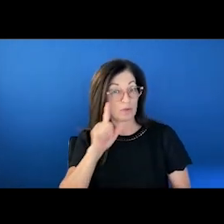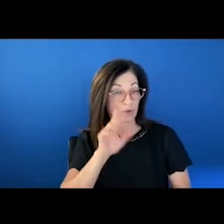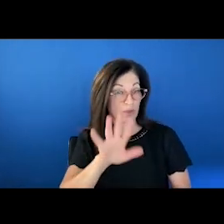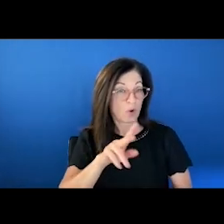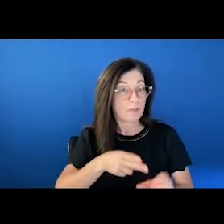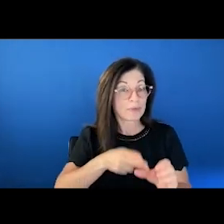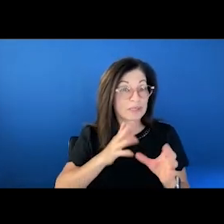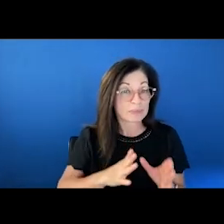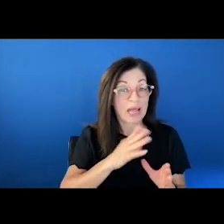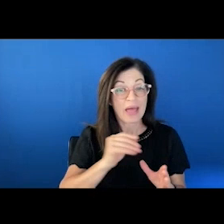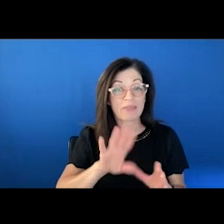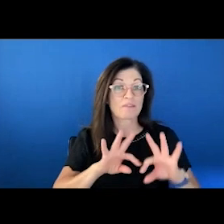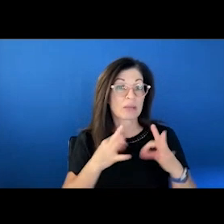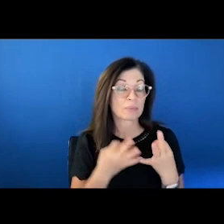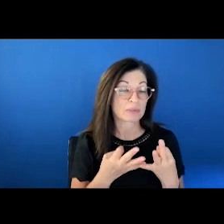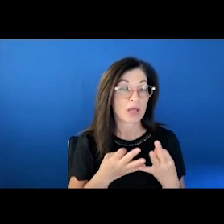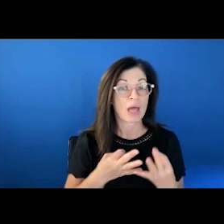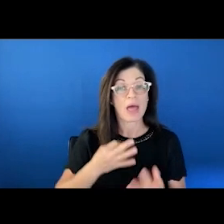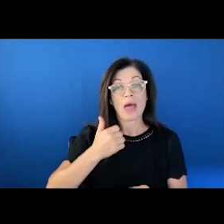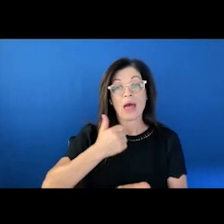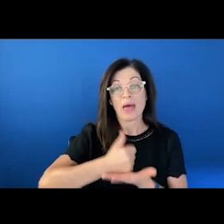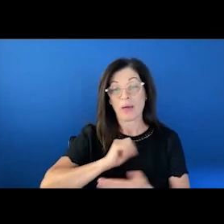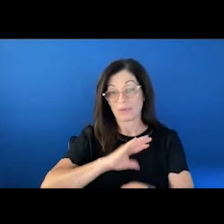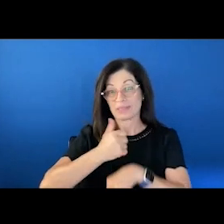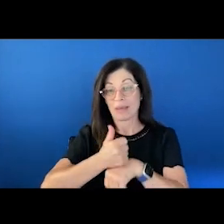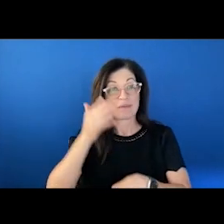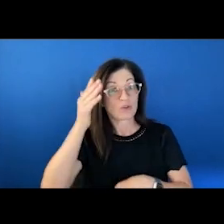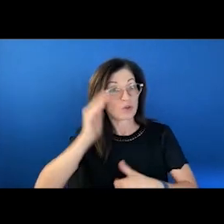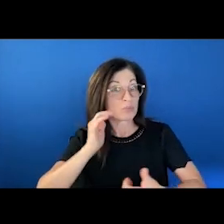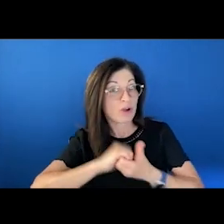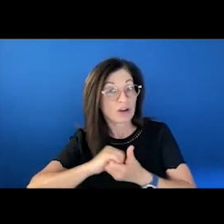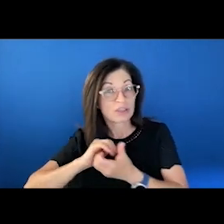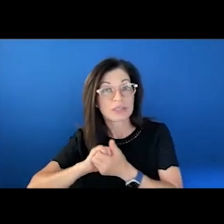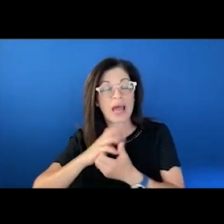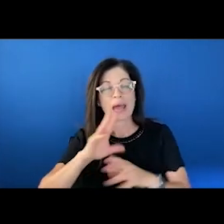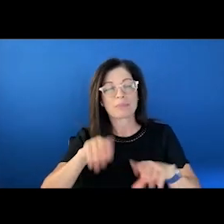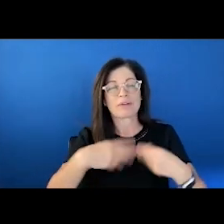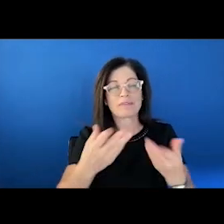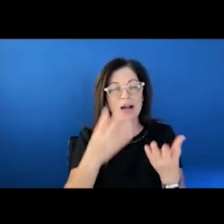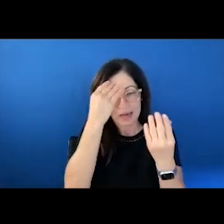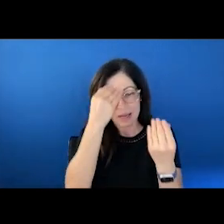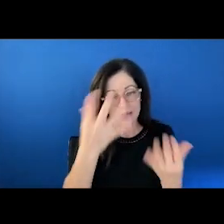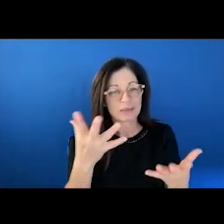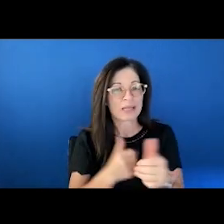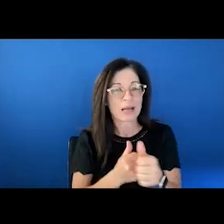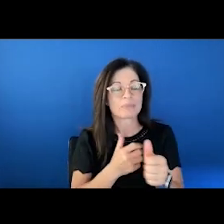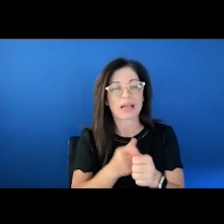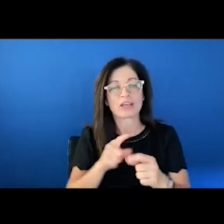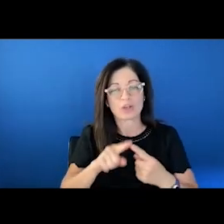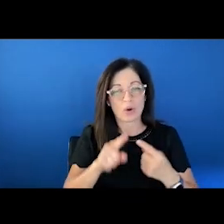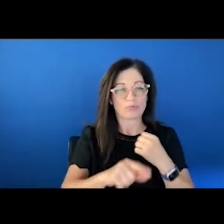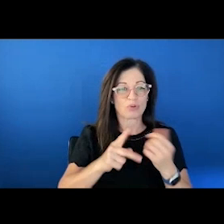help establish future partnerships, and provide updates on your work to the field.